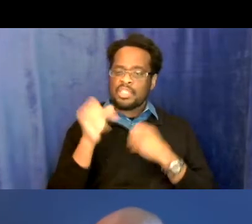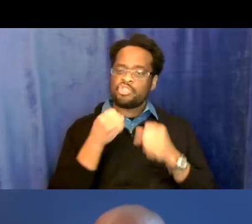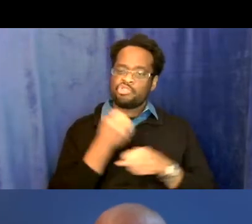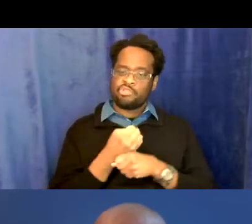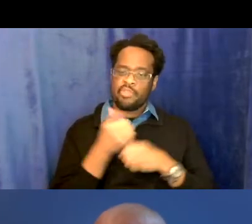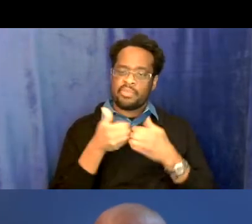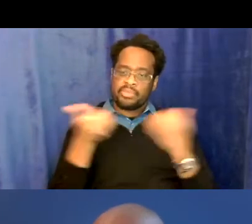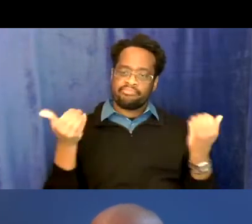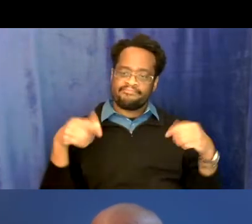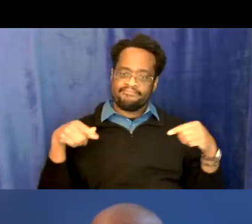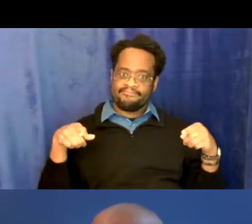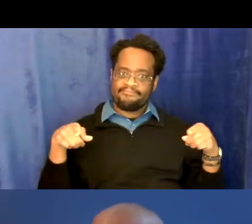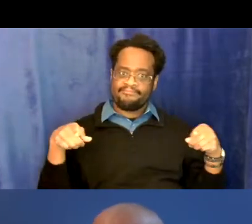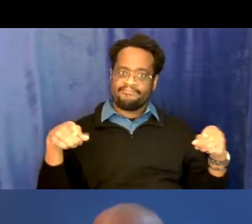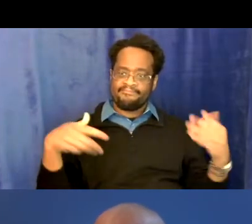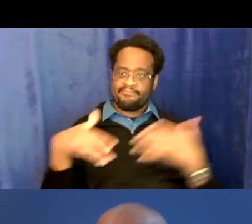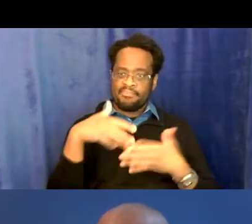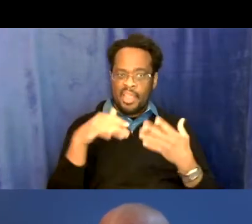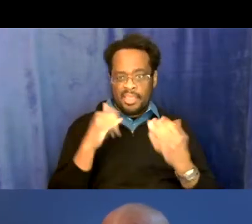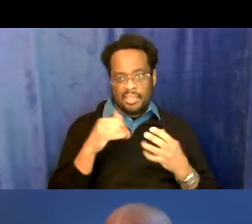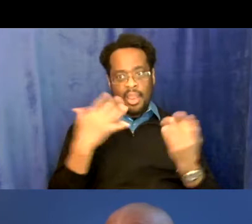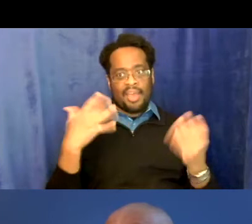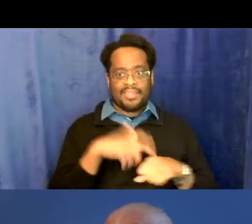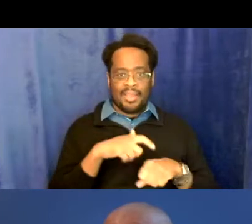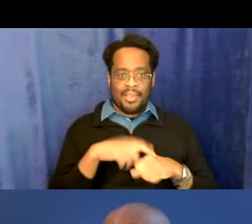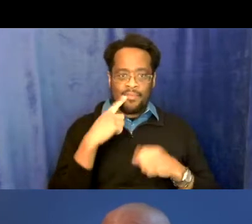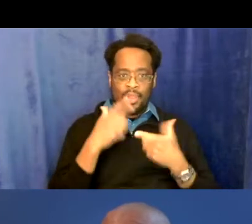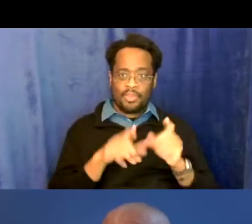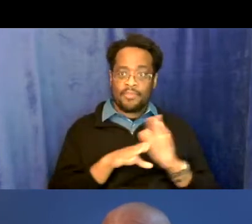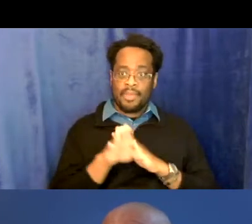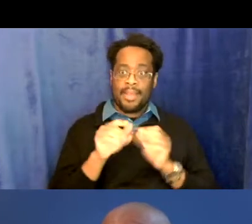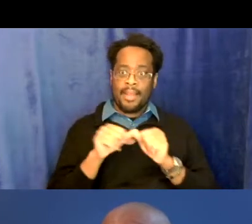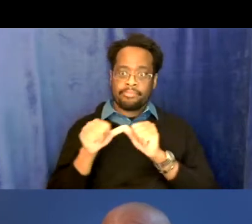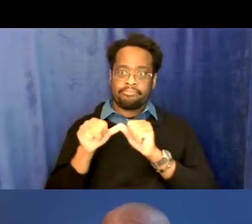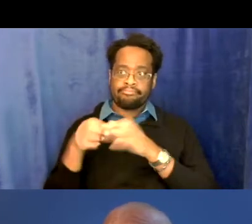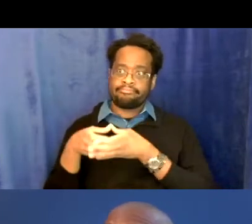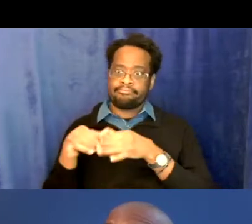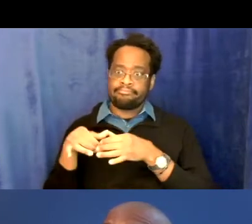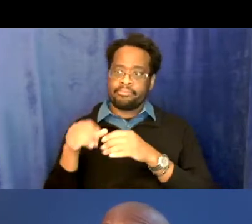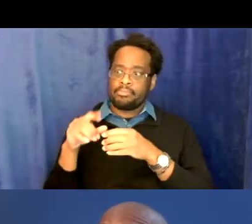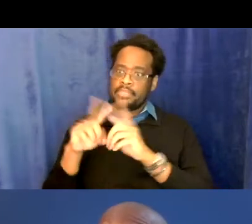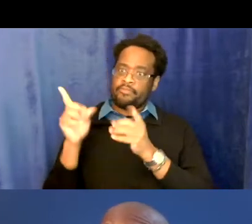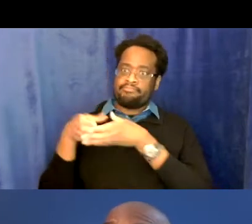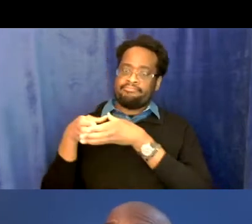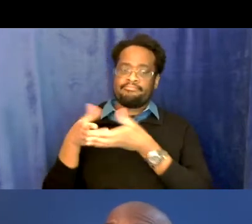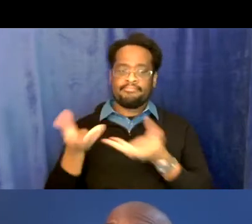operated separate. That happened for a good 70 plus years, and that had an effect on the